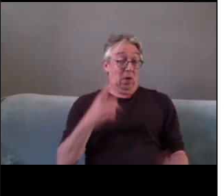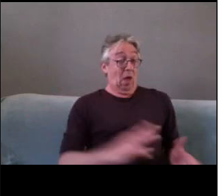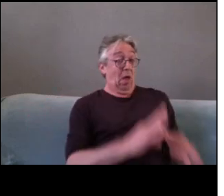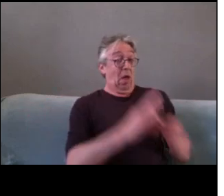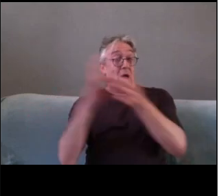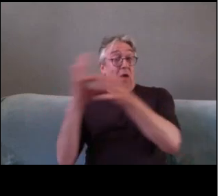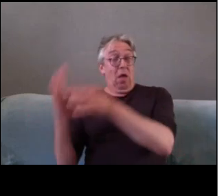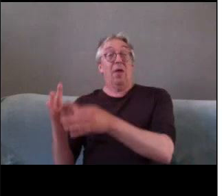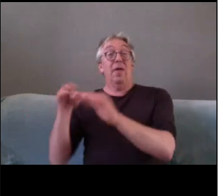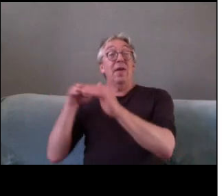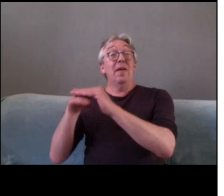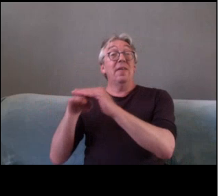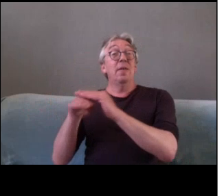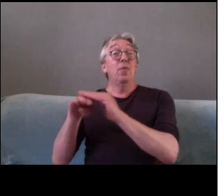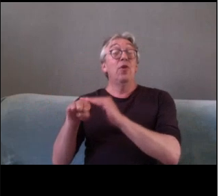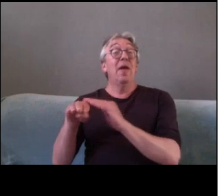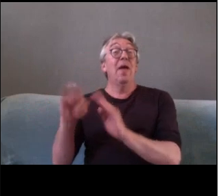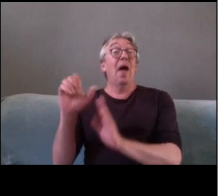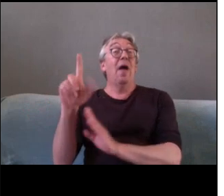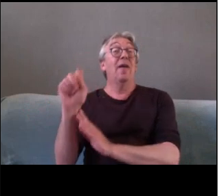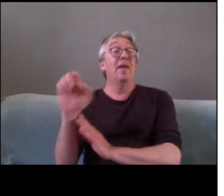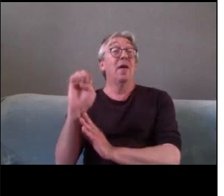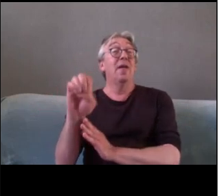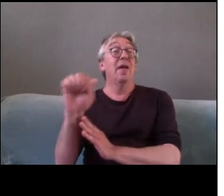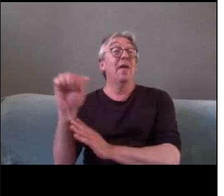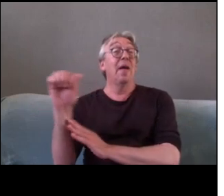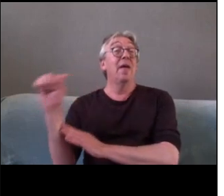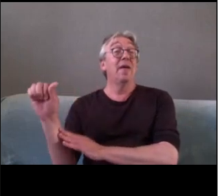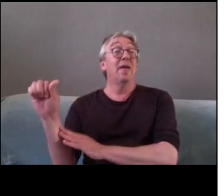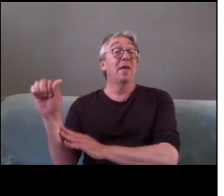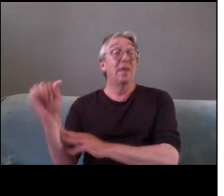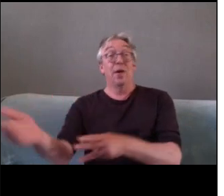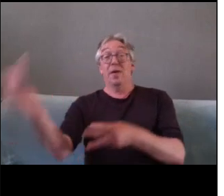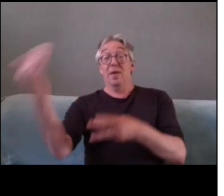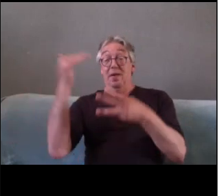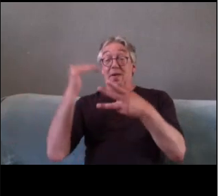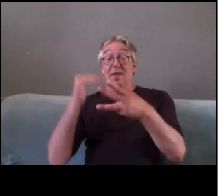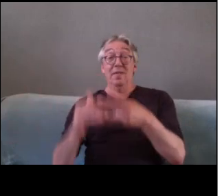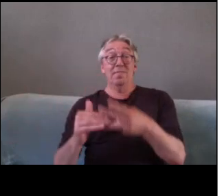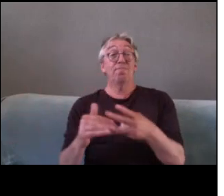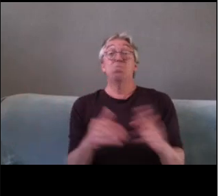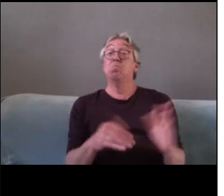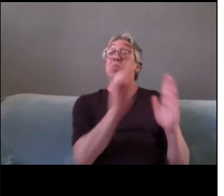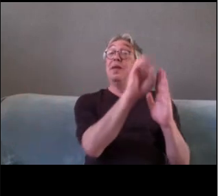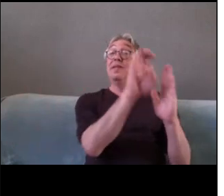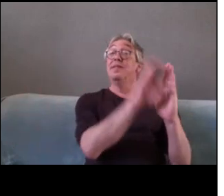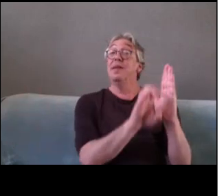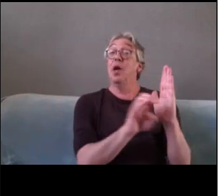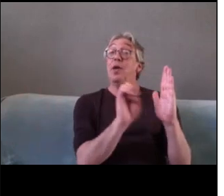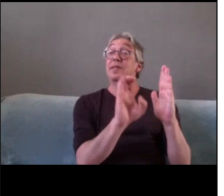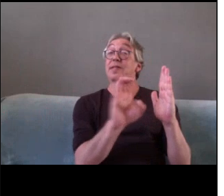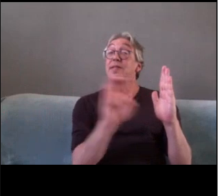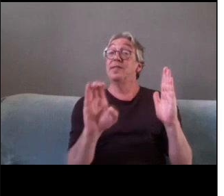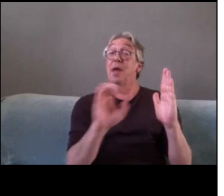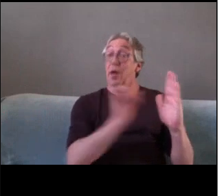And we'll see how the Code defines it and what we can achieve further and how to achieve this. And then we'll discuss